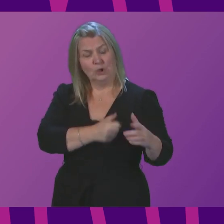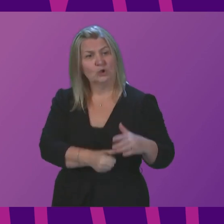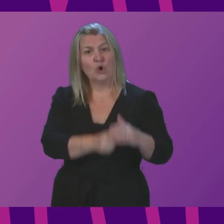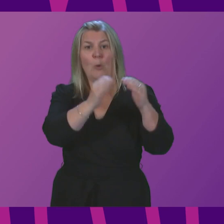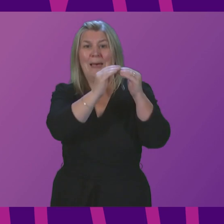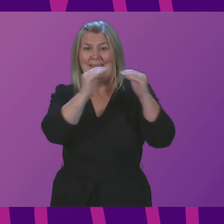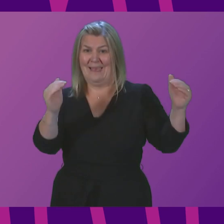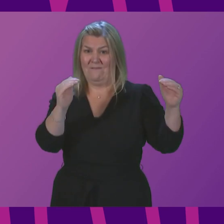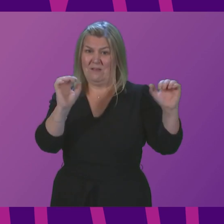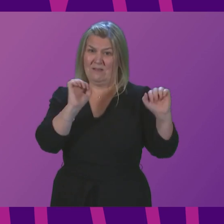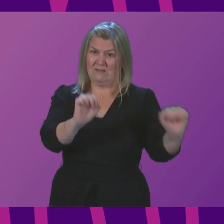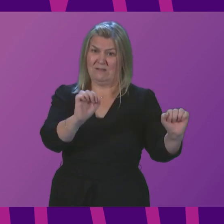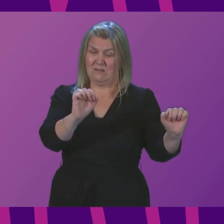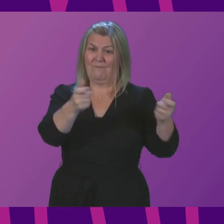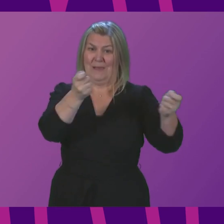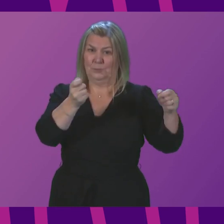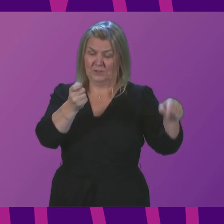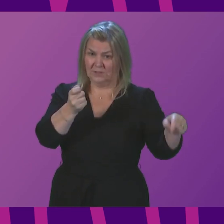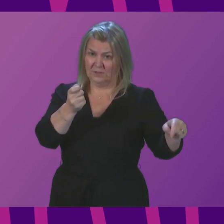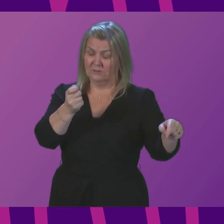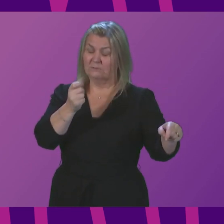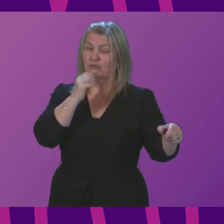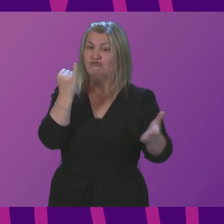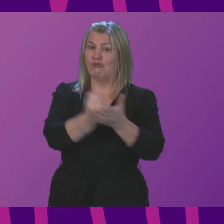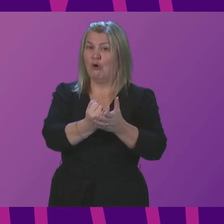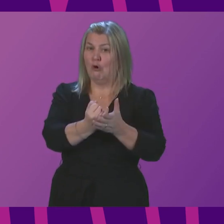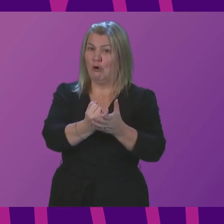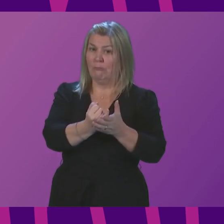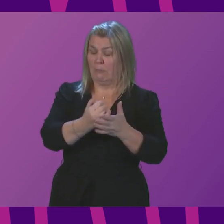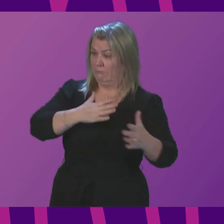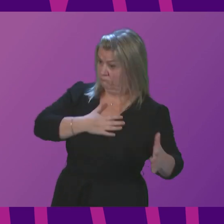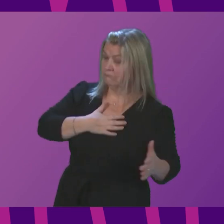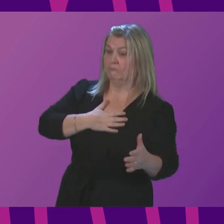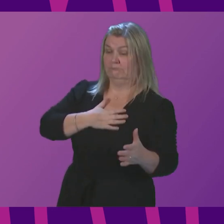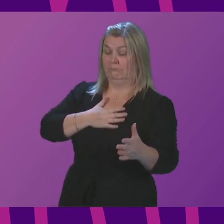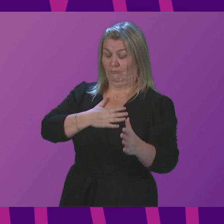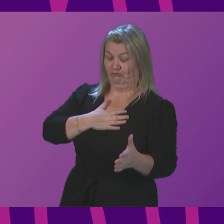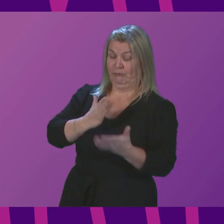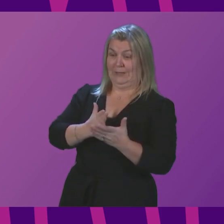That is simply incorrect. I am genuinely surprised that she got it wrong, given that she was formerly the Cabinet Secretary for Health and Wellbeing.